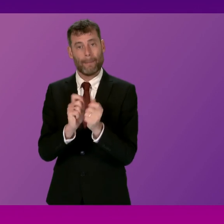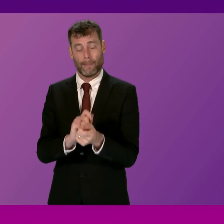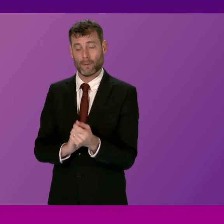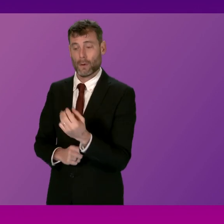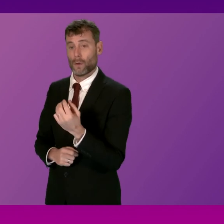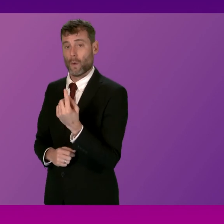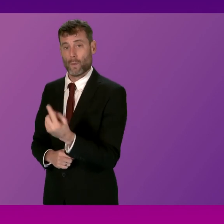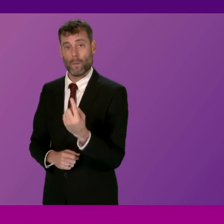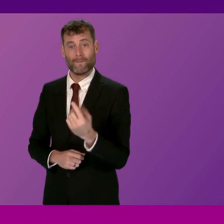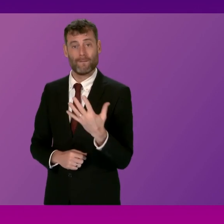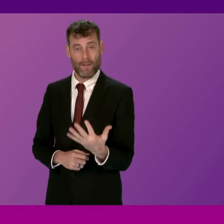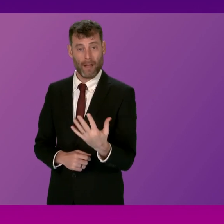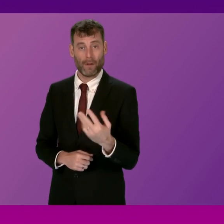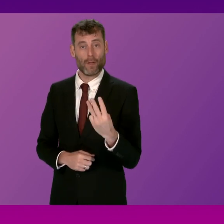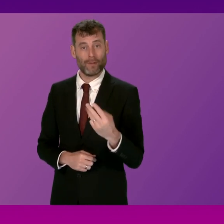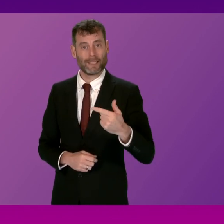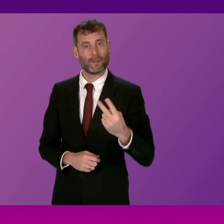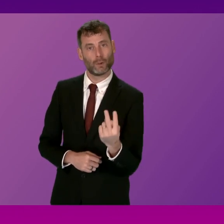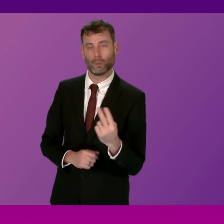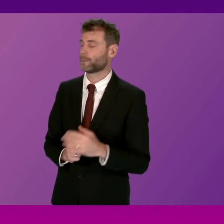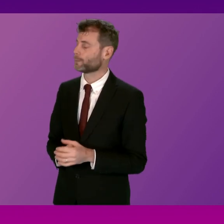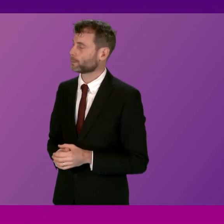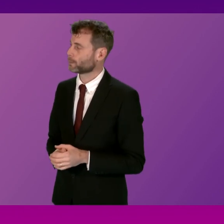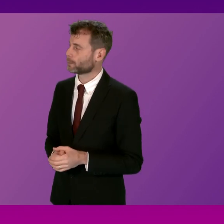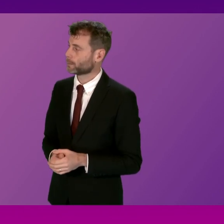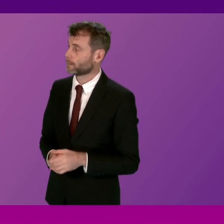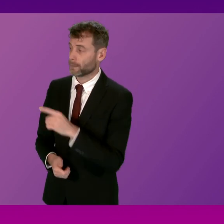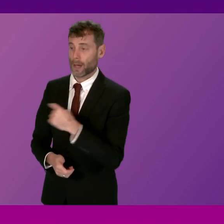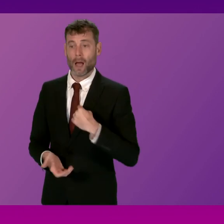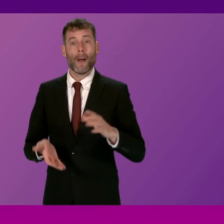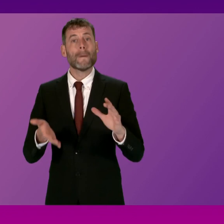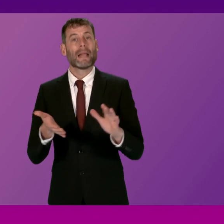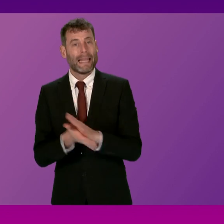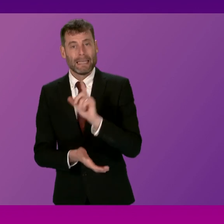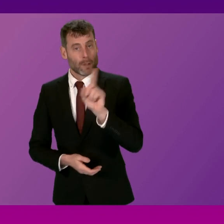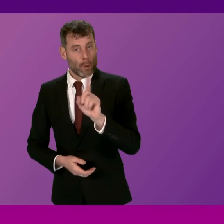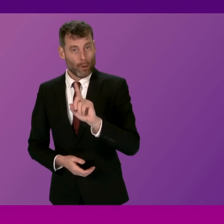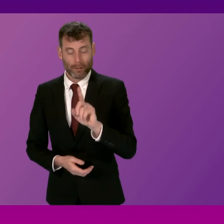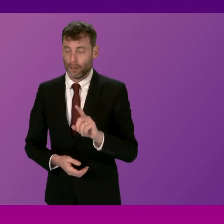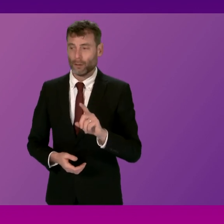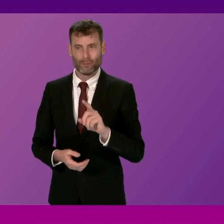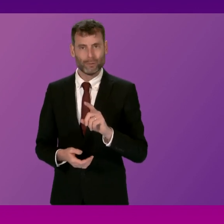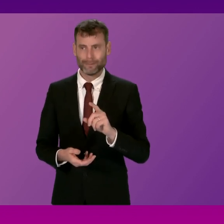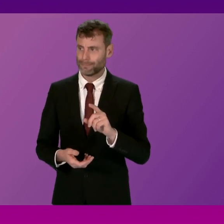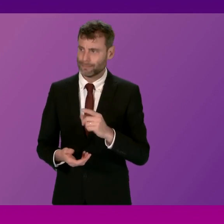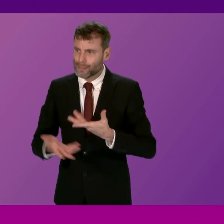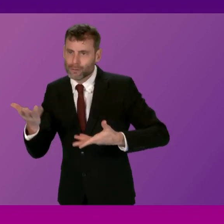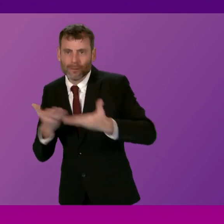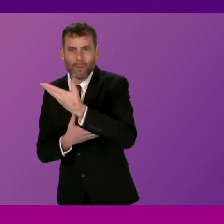moved out of hospital without family decision-making, and disabled people having their care and independent support packages cut or suspended, and further calls on the Scottish Government to ensure that all those in receipt of Adult Disability Payment and Personal Independence Payment are also entitled to claim Social Security Scotland’s Winter Heating Payment, to deliver the Coming Home Implementation recommendations for young people with learning disabilities and complex care needs being held inappropriately in hospital settings, to support and deliver Anne’s Law and Calum’s Law, and to fully implement and deliver Frank’s